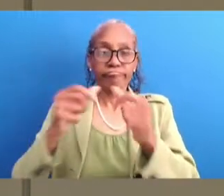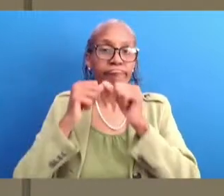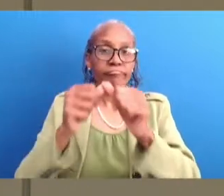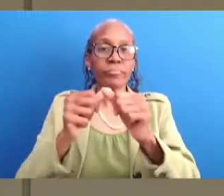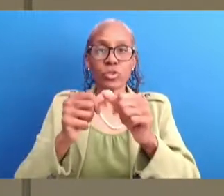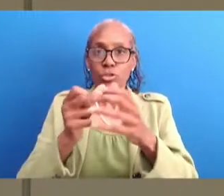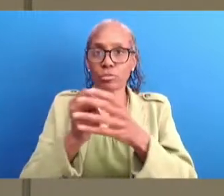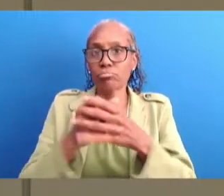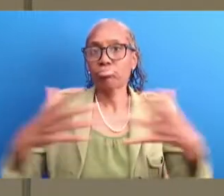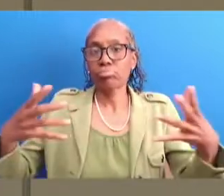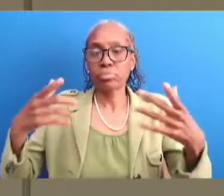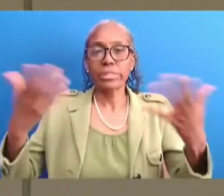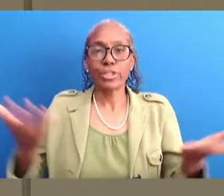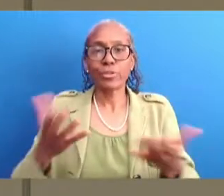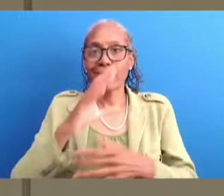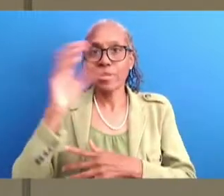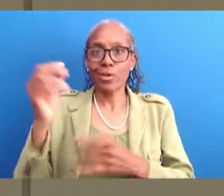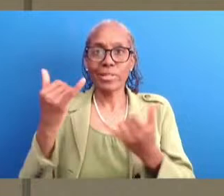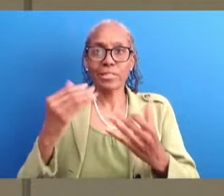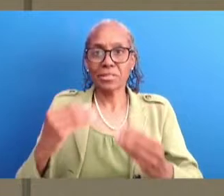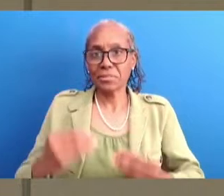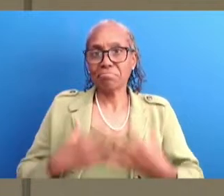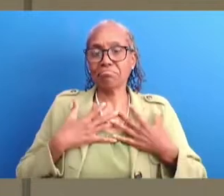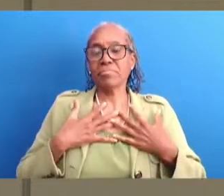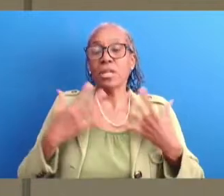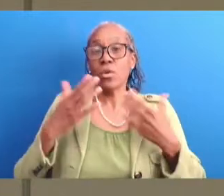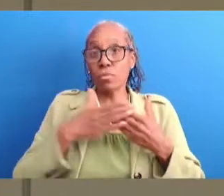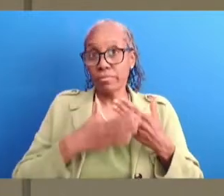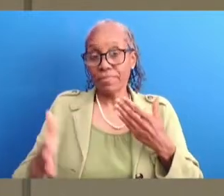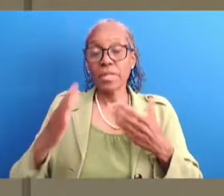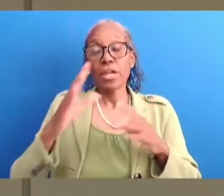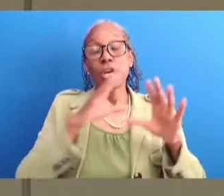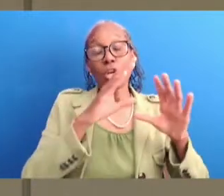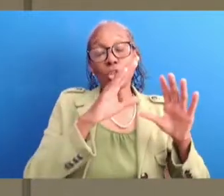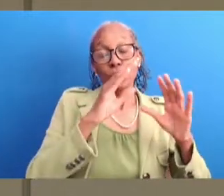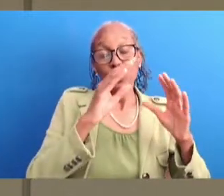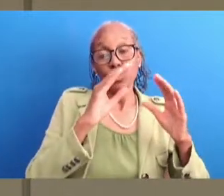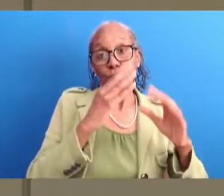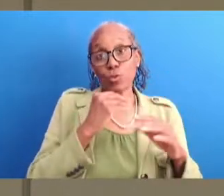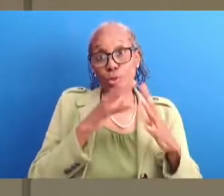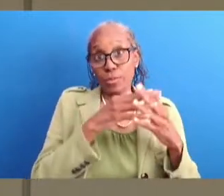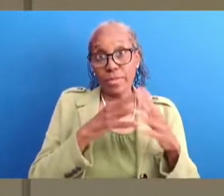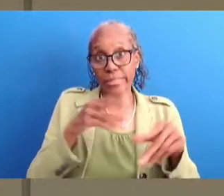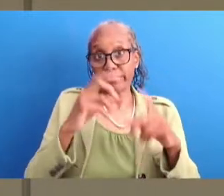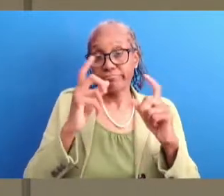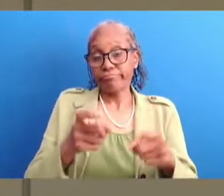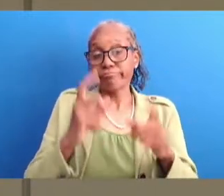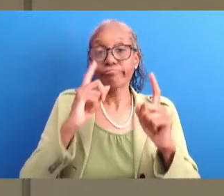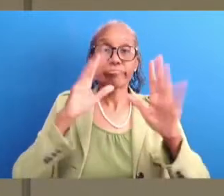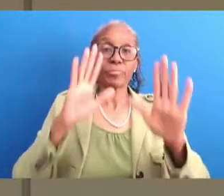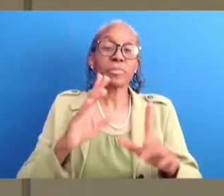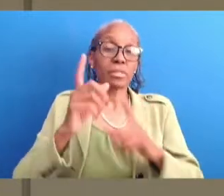AND ESTABLISHING A LASTING